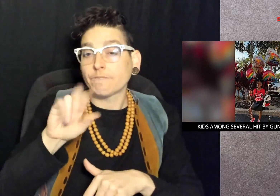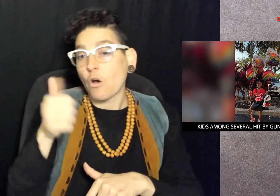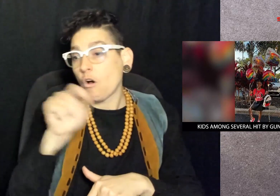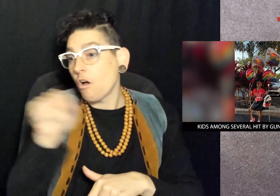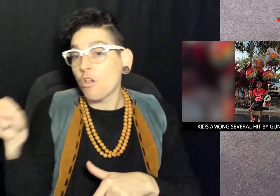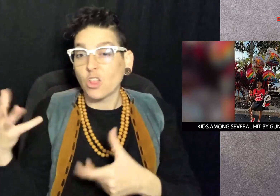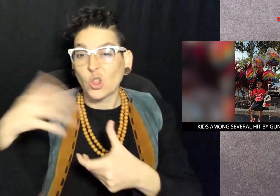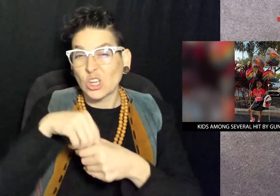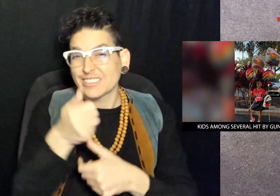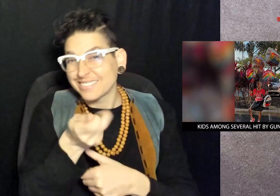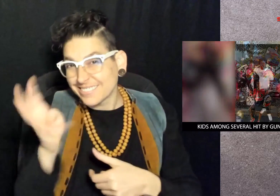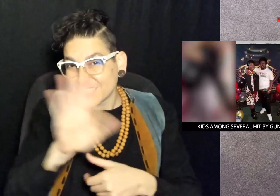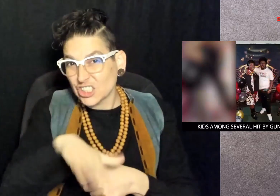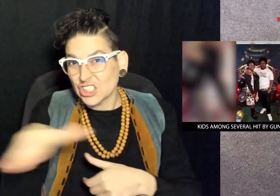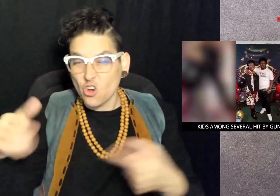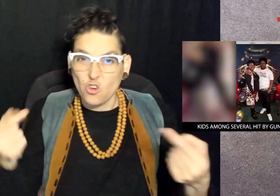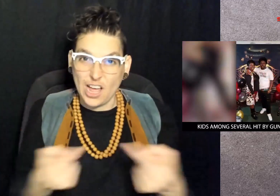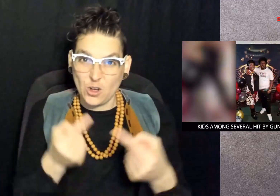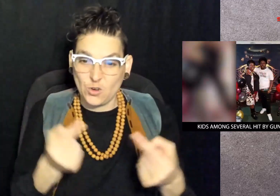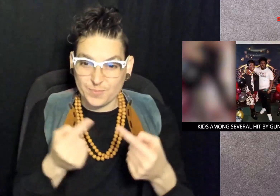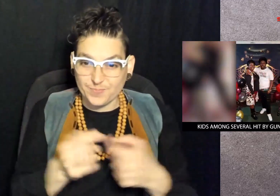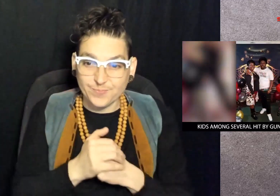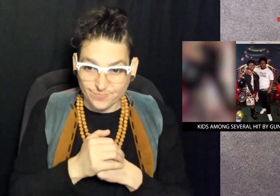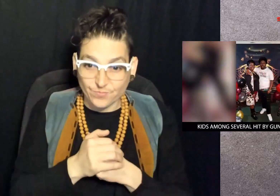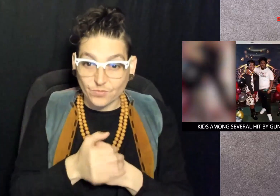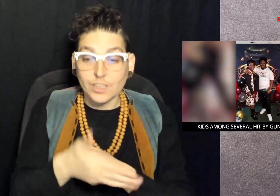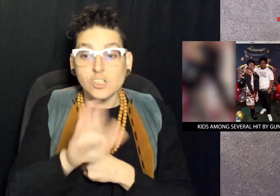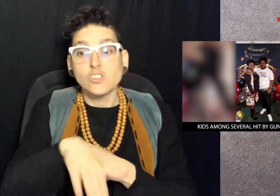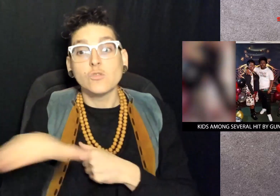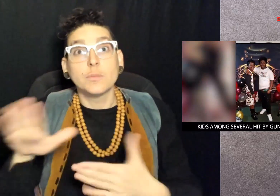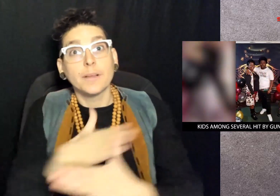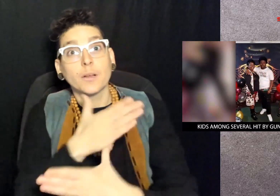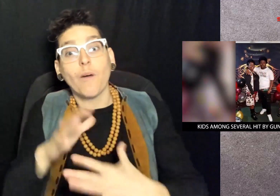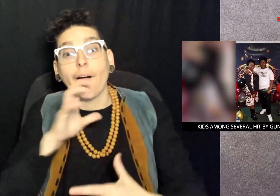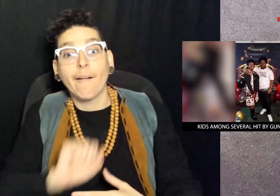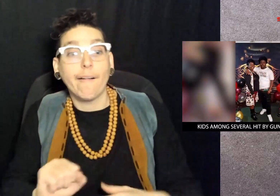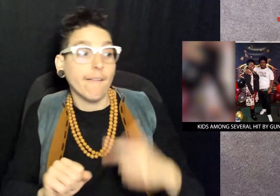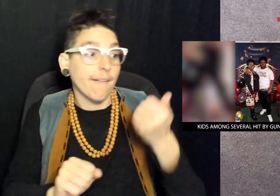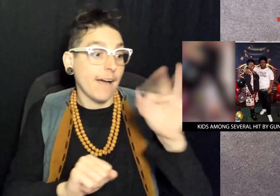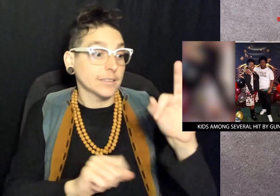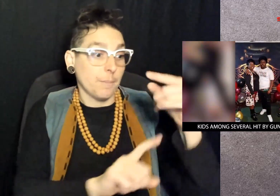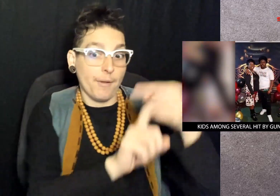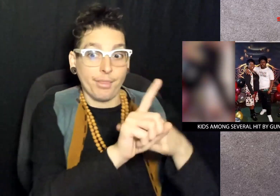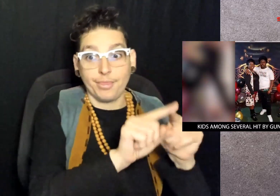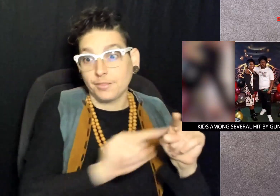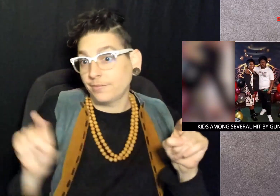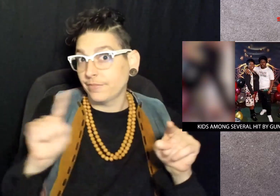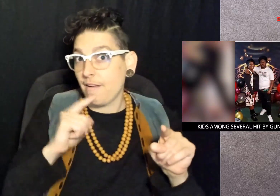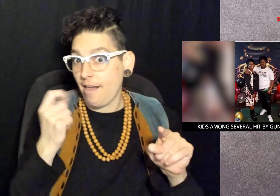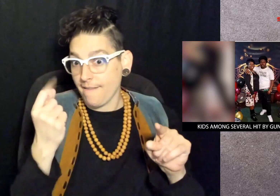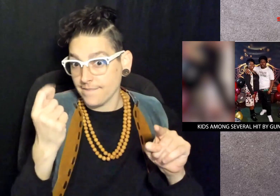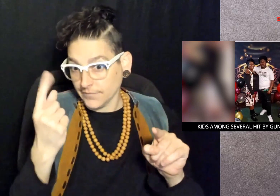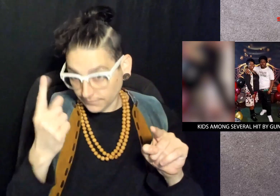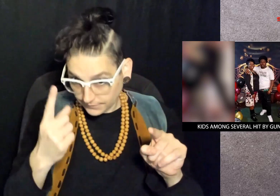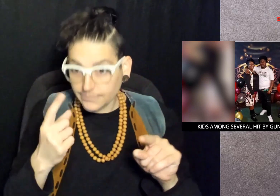Shaffer was killed and at least 27 others including several children were wounded the